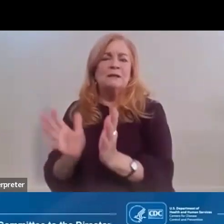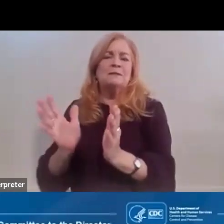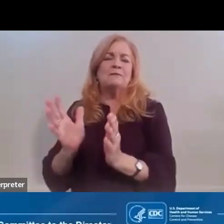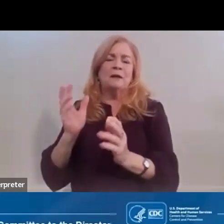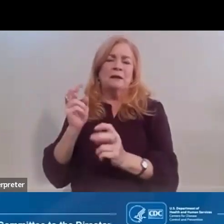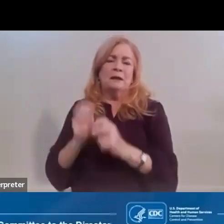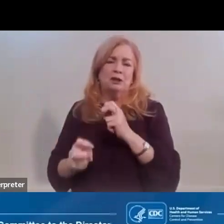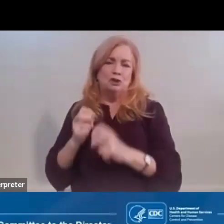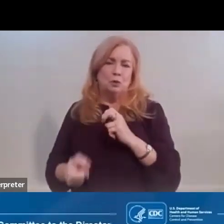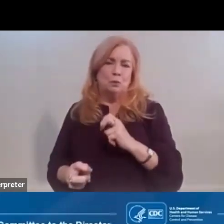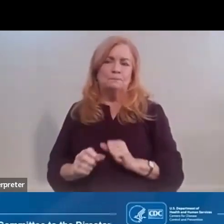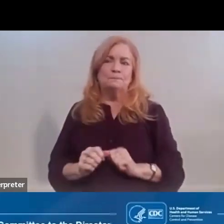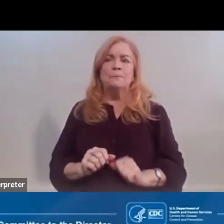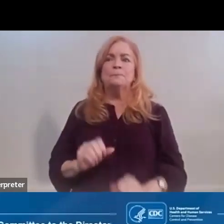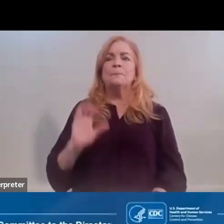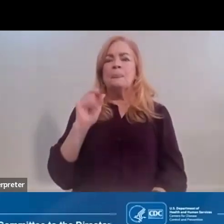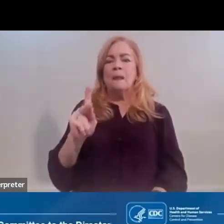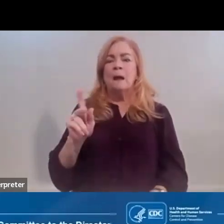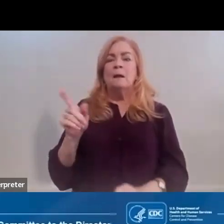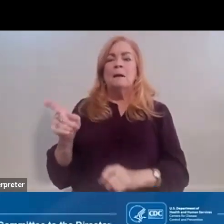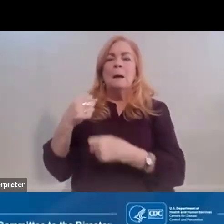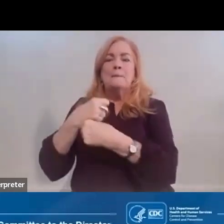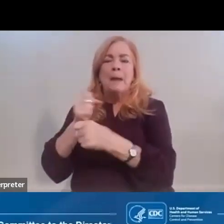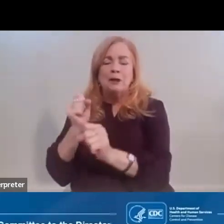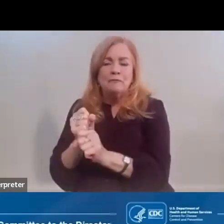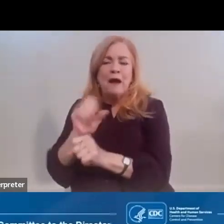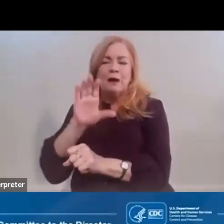Okay. Manufacturer's incentive.